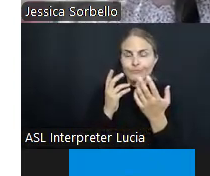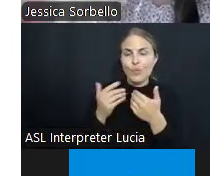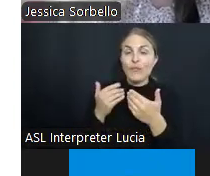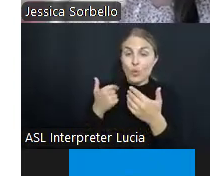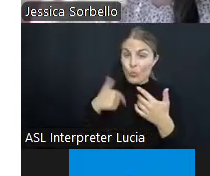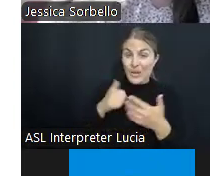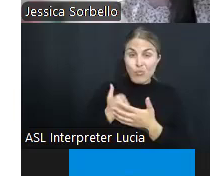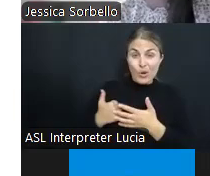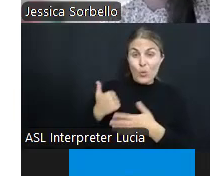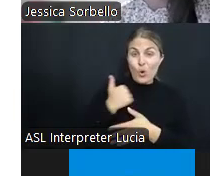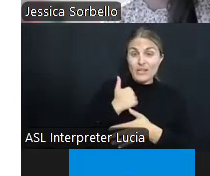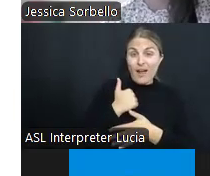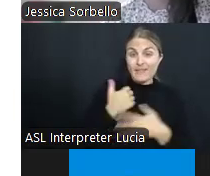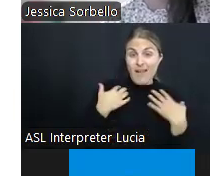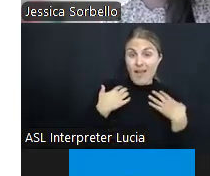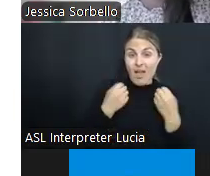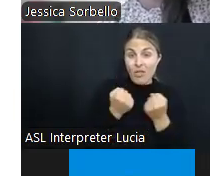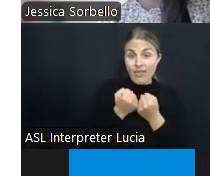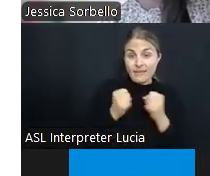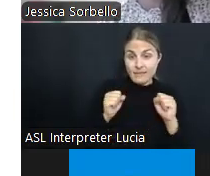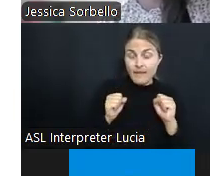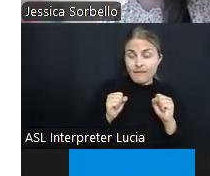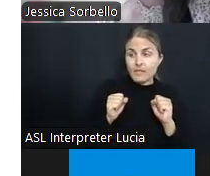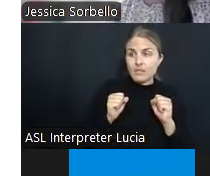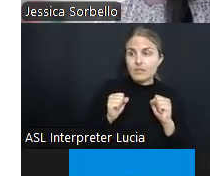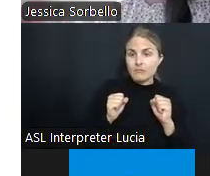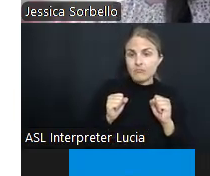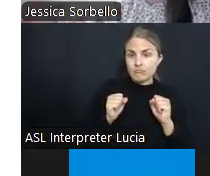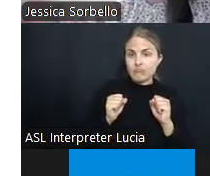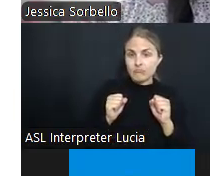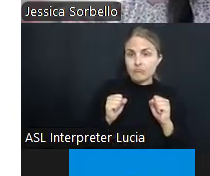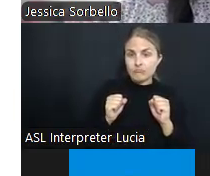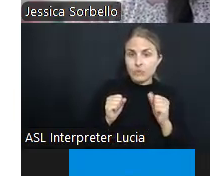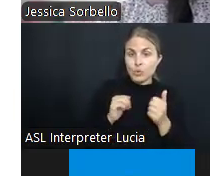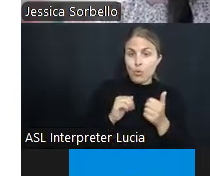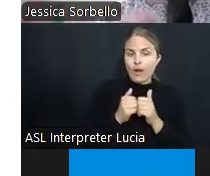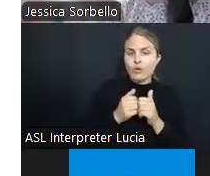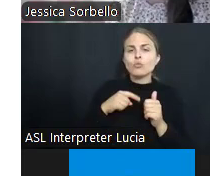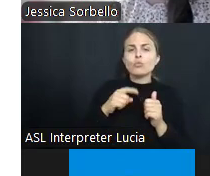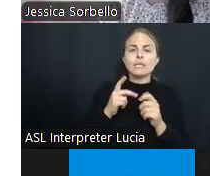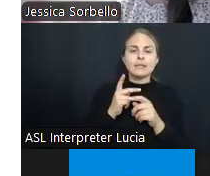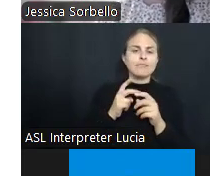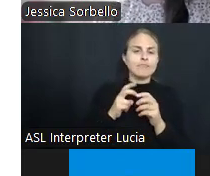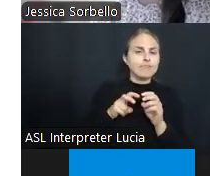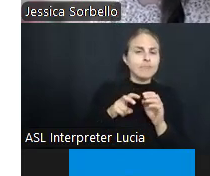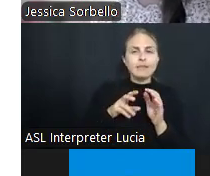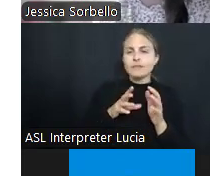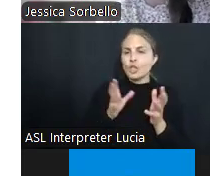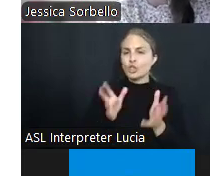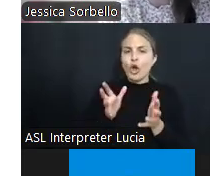do we navigate someone who then wants to return to drinking or using and how do we navigate that in a